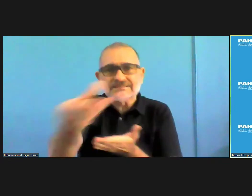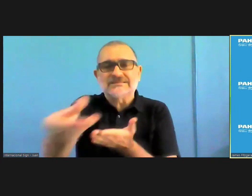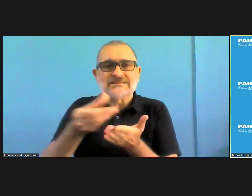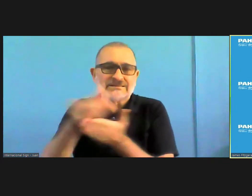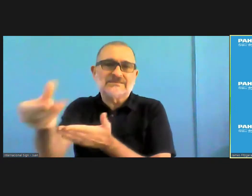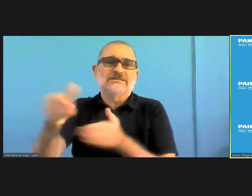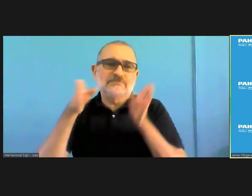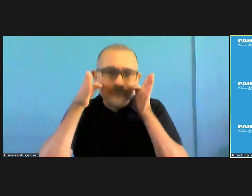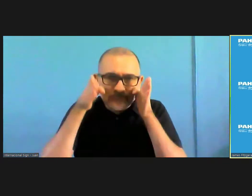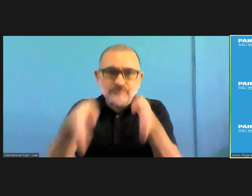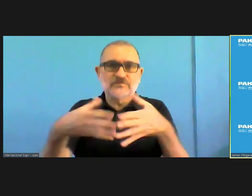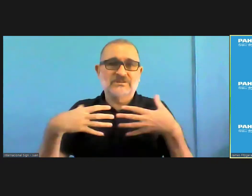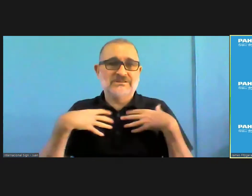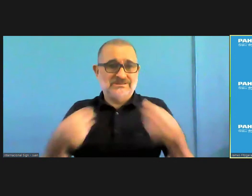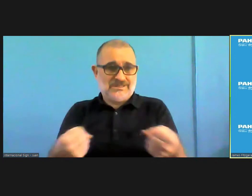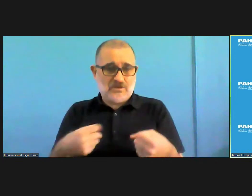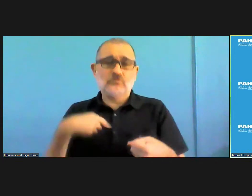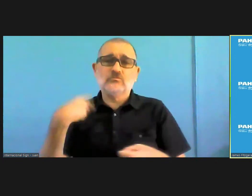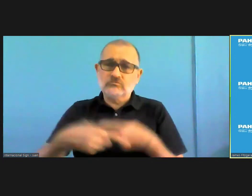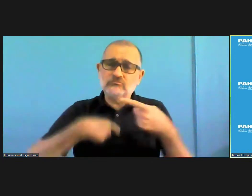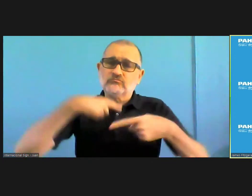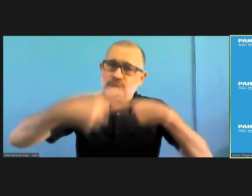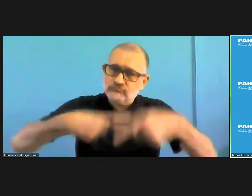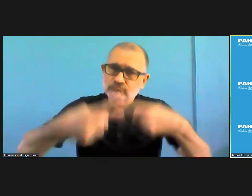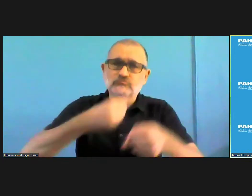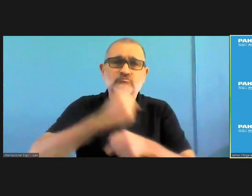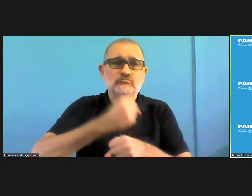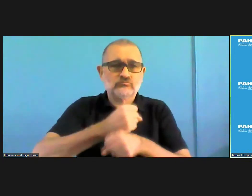mechanisms and processes to continue to allocate sufficient